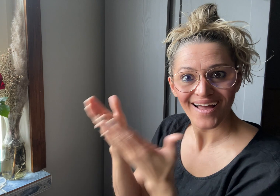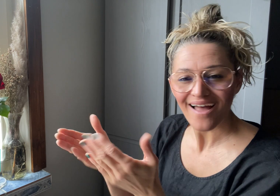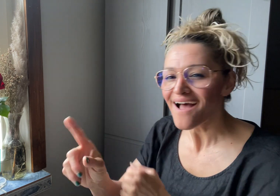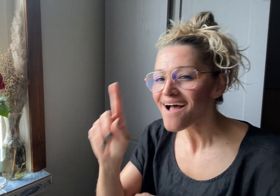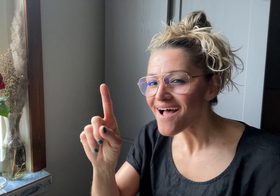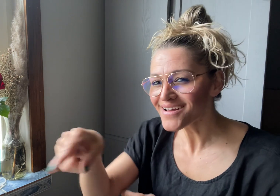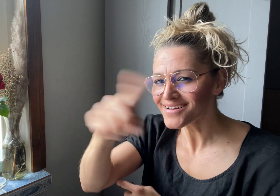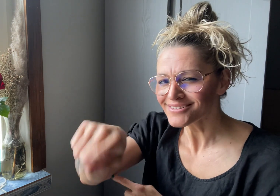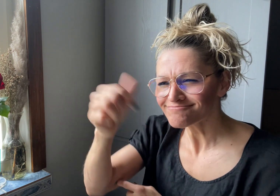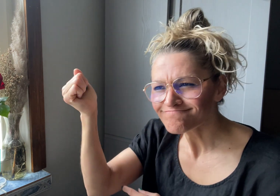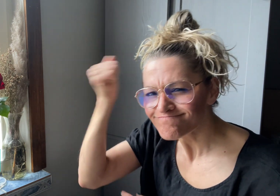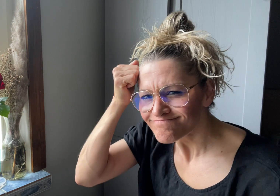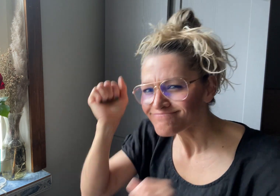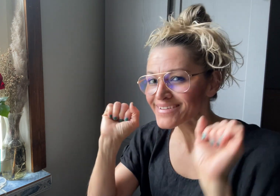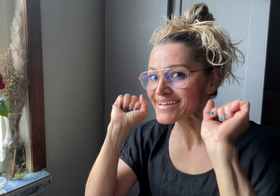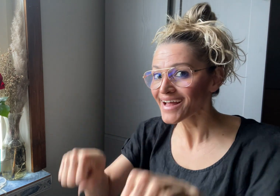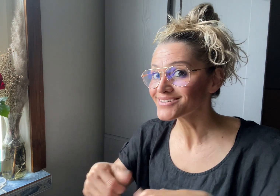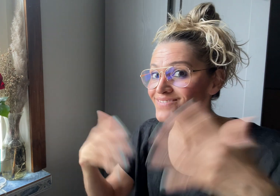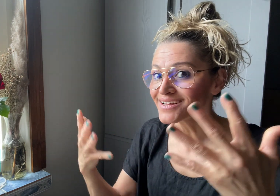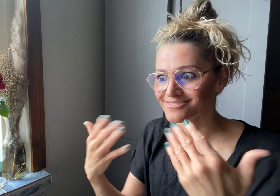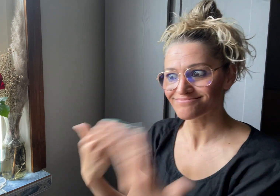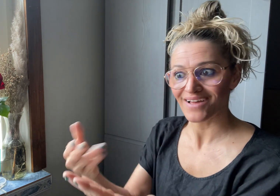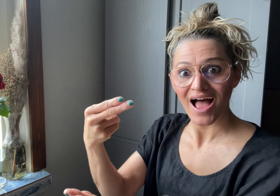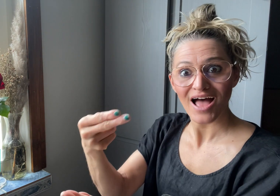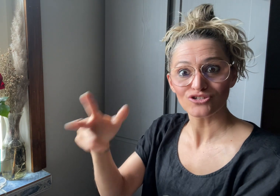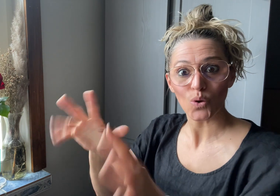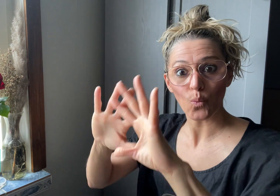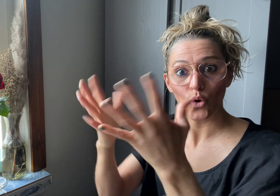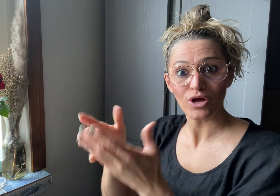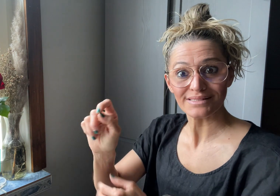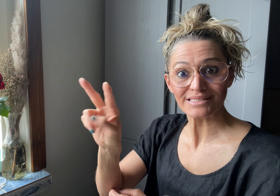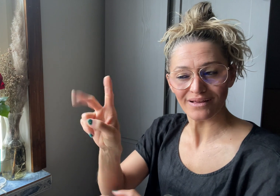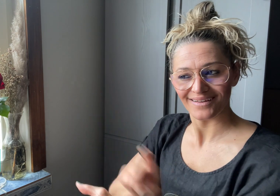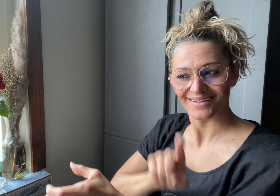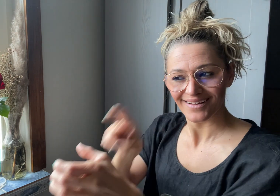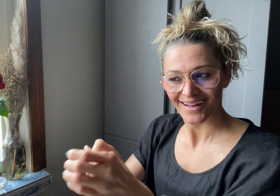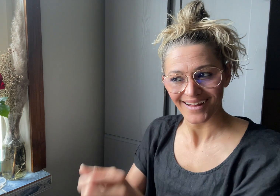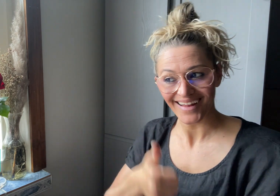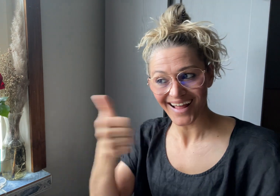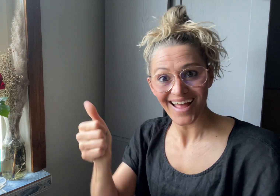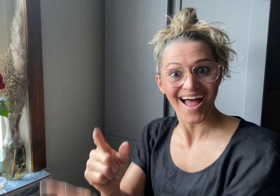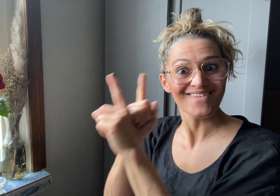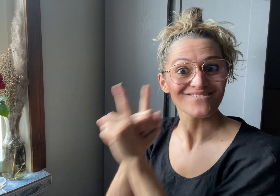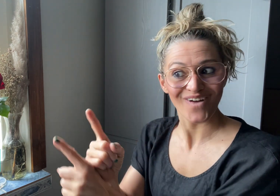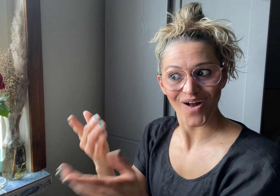Don’t forget to subscribe, like, and follow